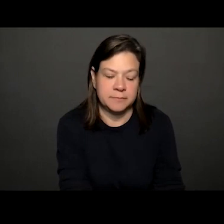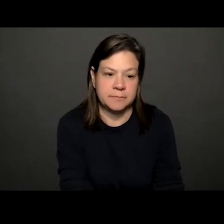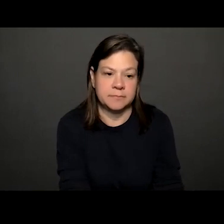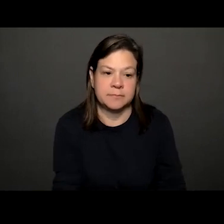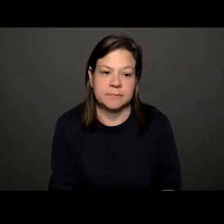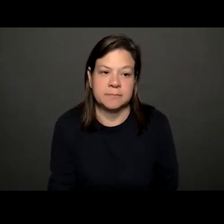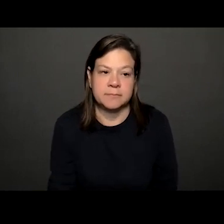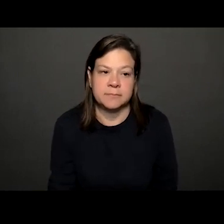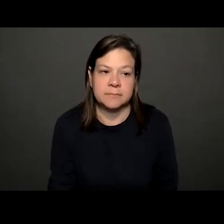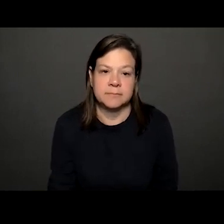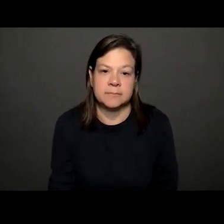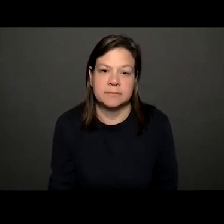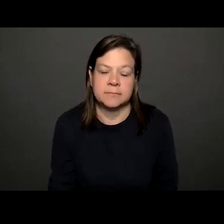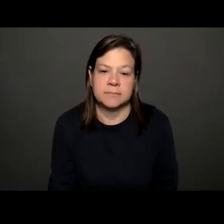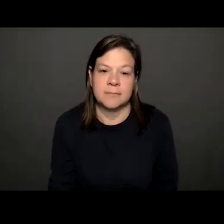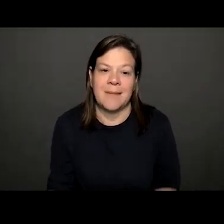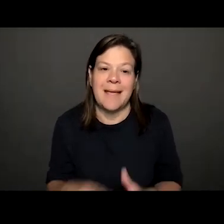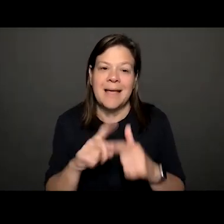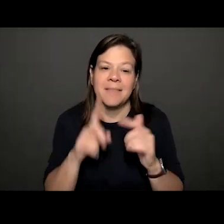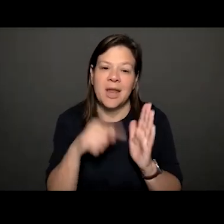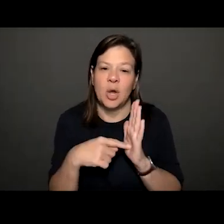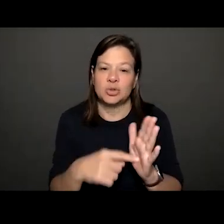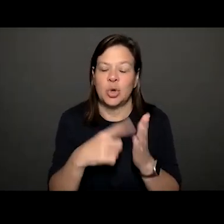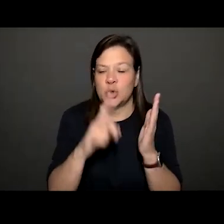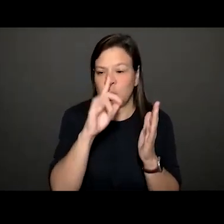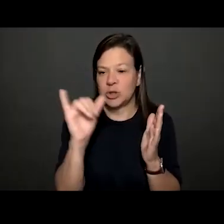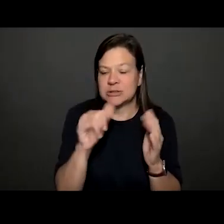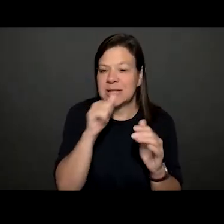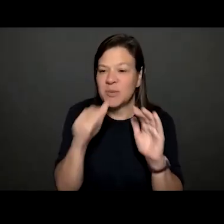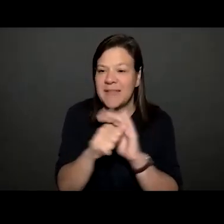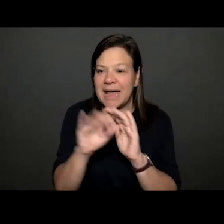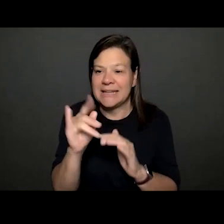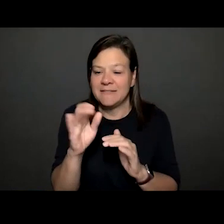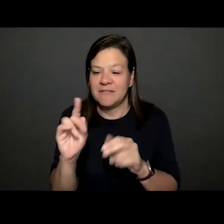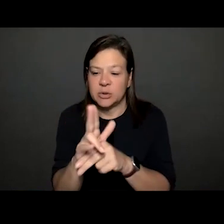IN THE FORM BETTER. SO THIS IS OUR SIGN-UP FORM.